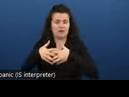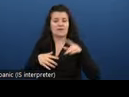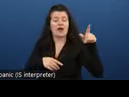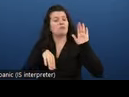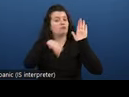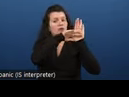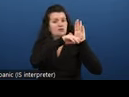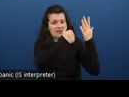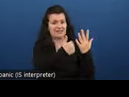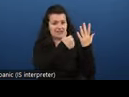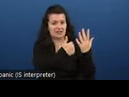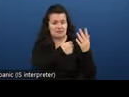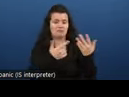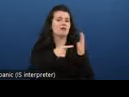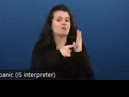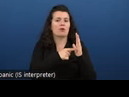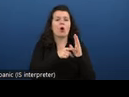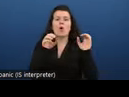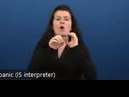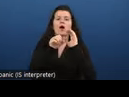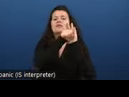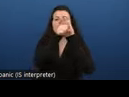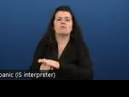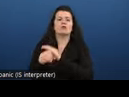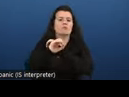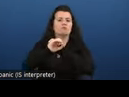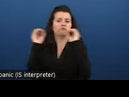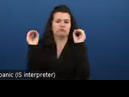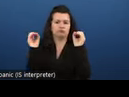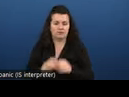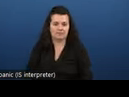to, no discrimination so there's a specific principle that is also very relevant in our